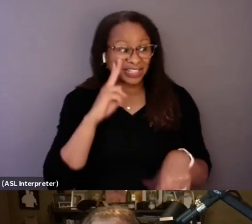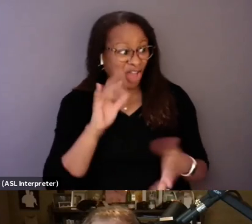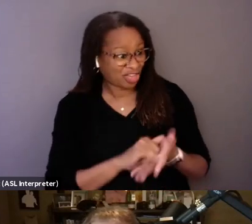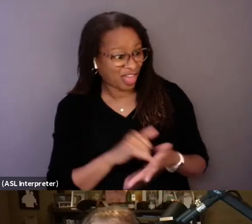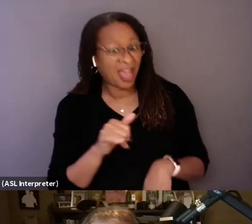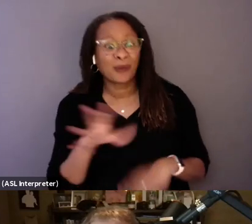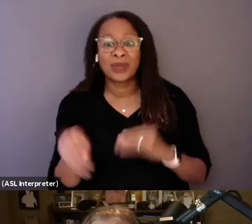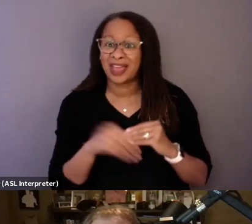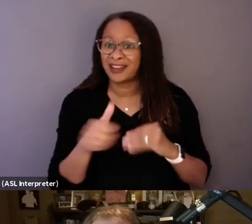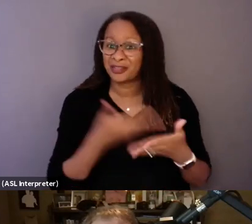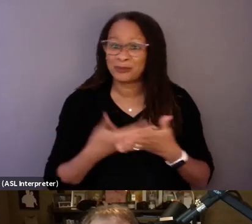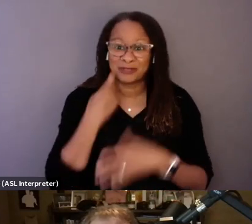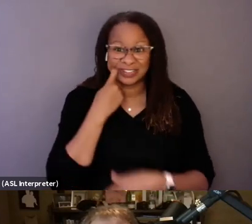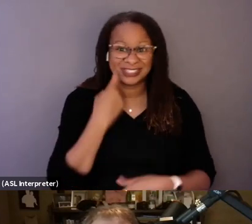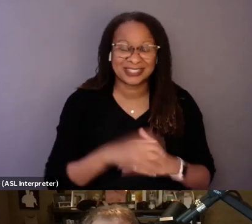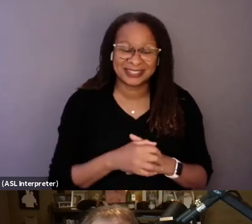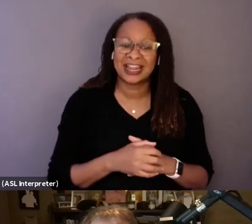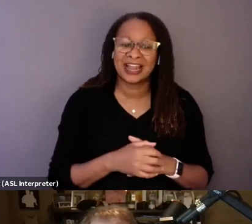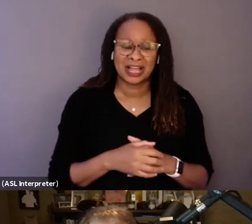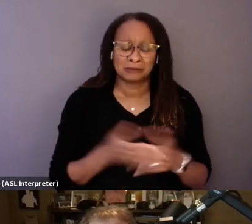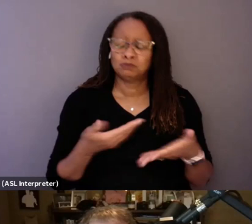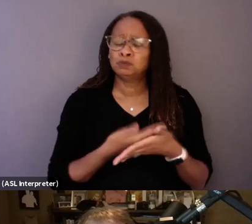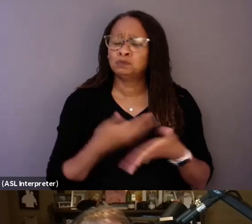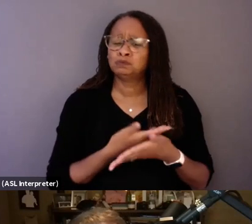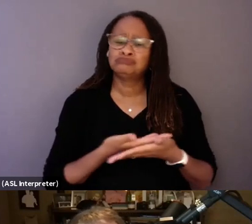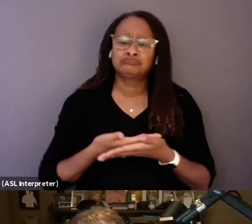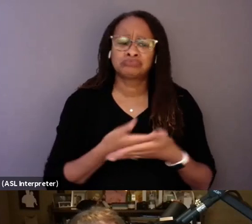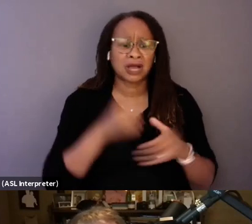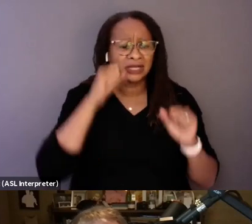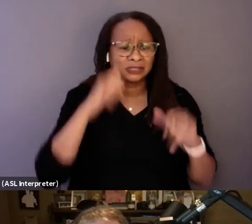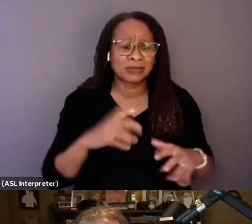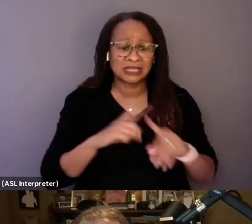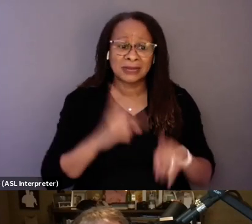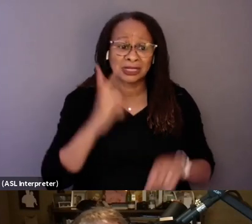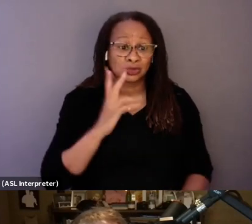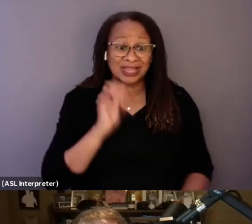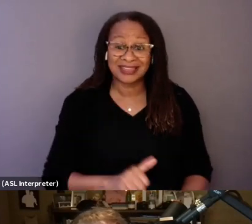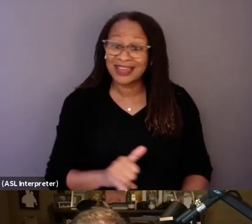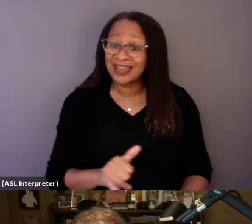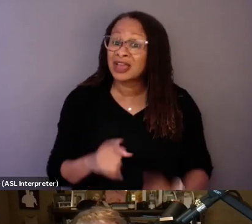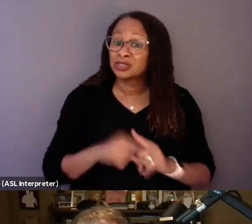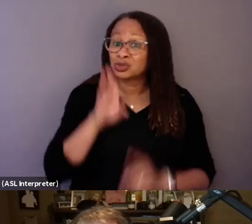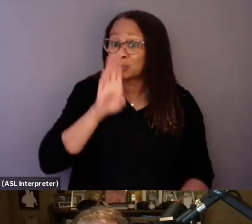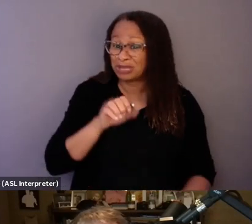And so it's amazing but you see that and to be in touch with that,